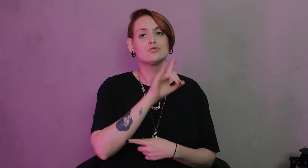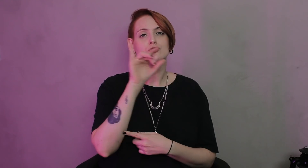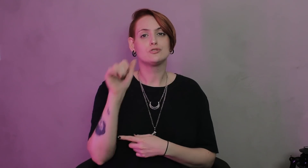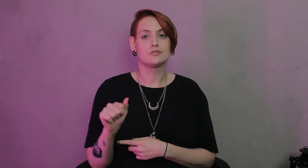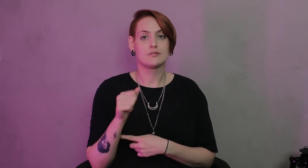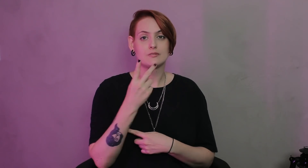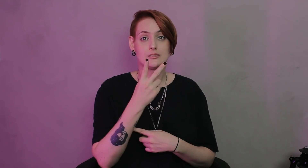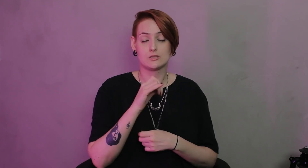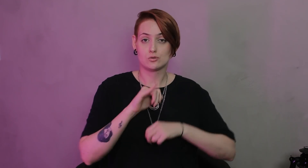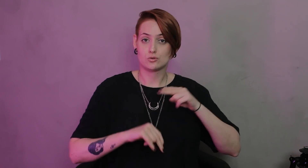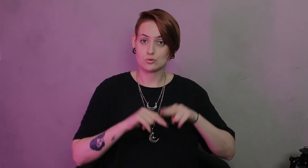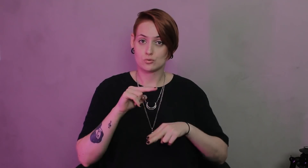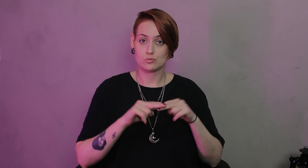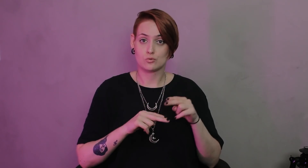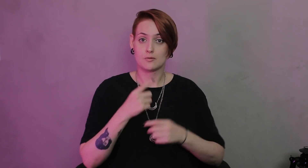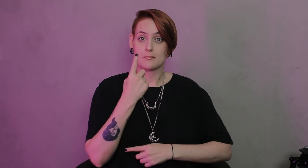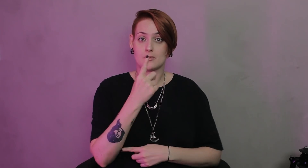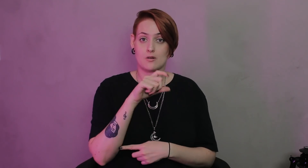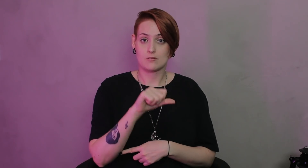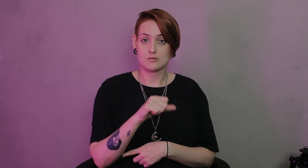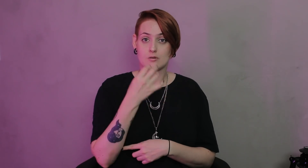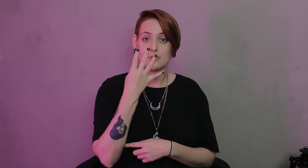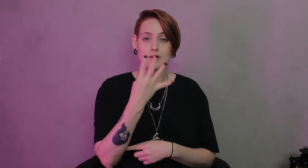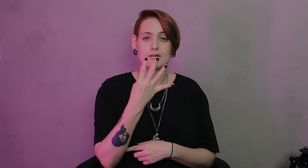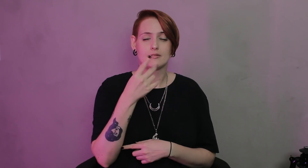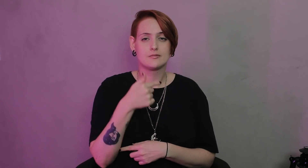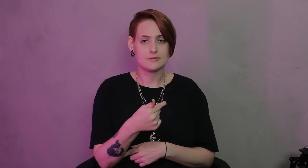Then, on June 25, 1947,